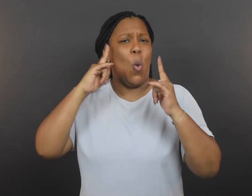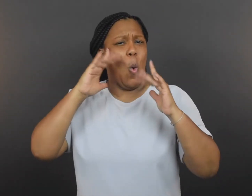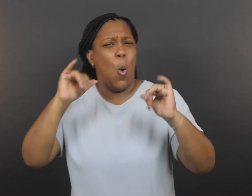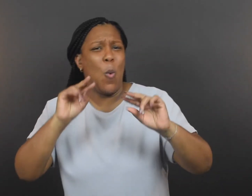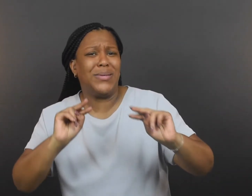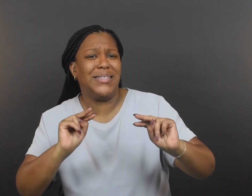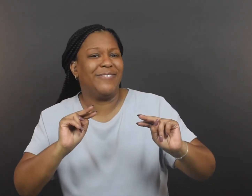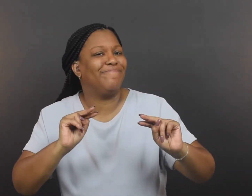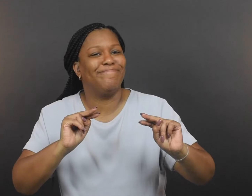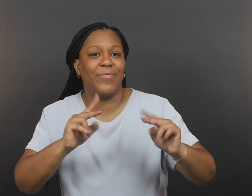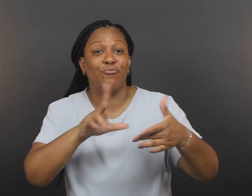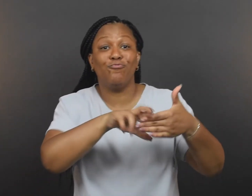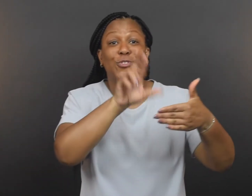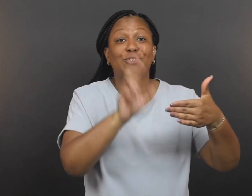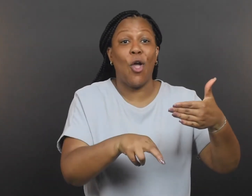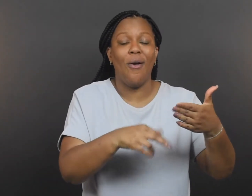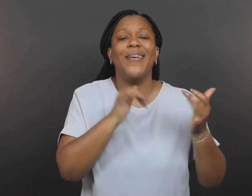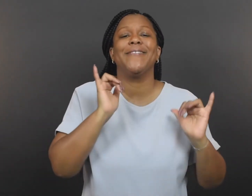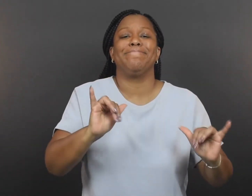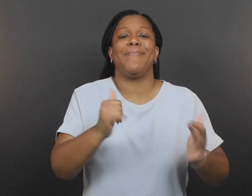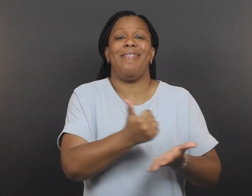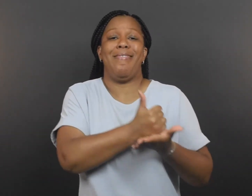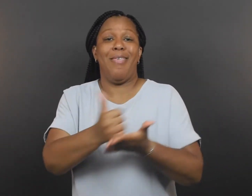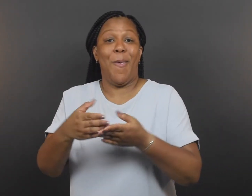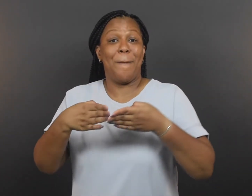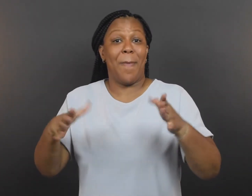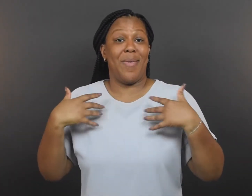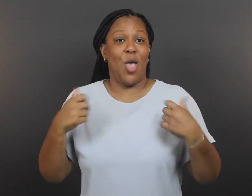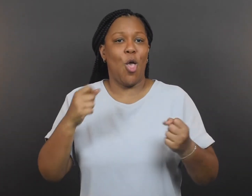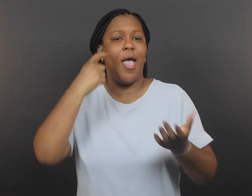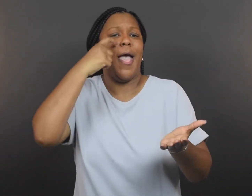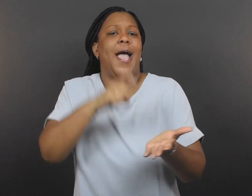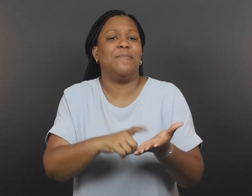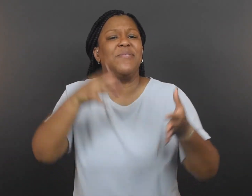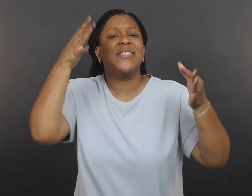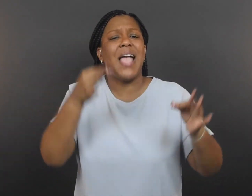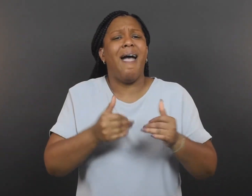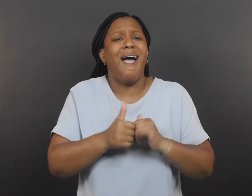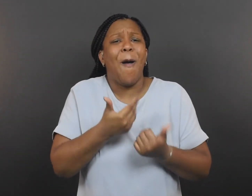the results will help public health officials decide how best to use the antigen test